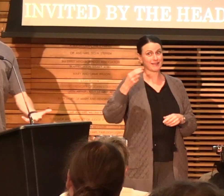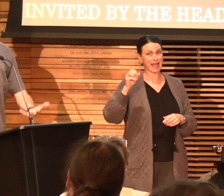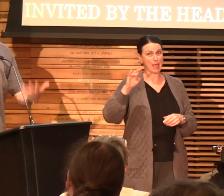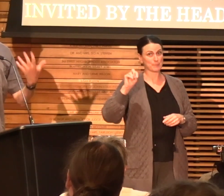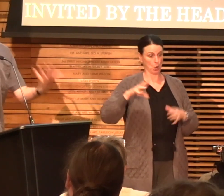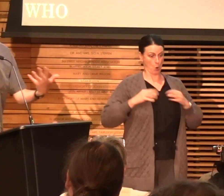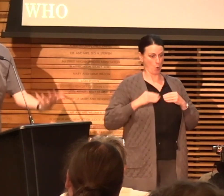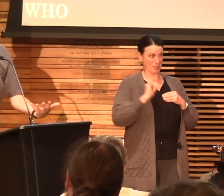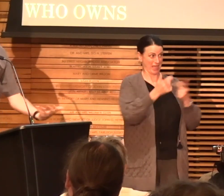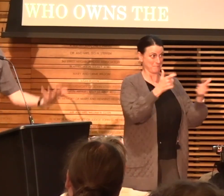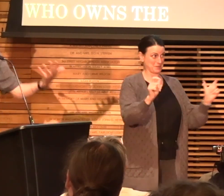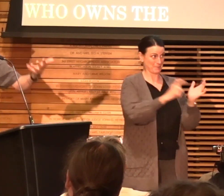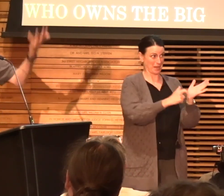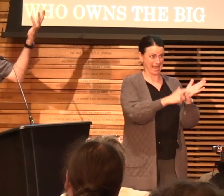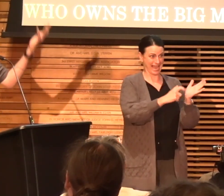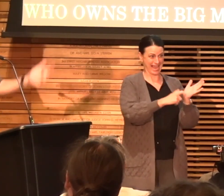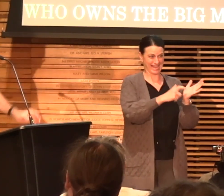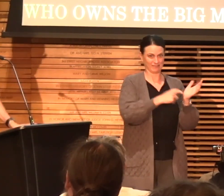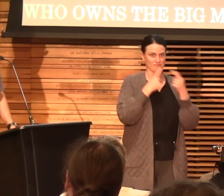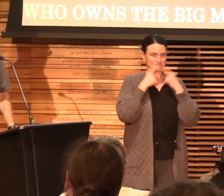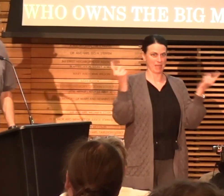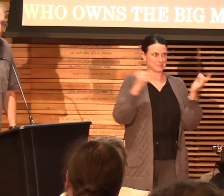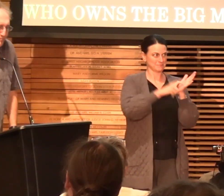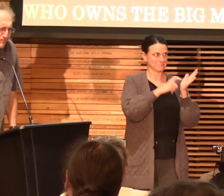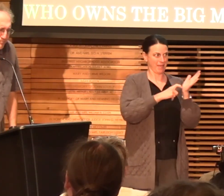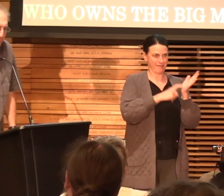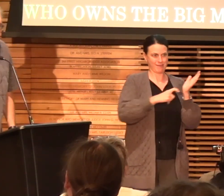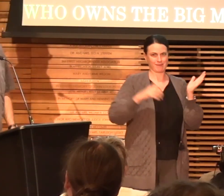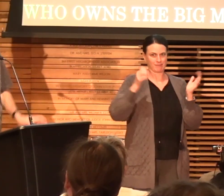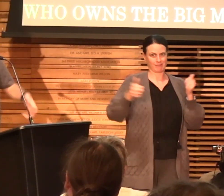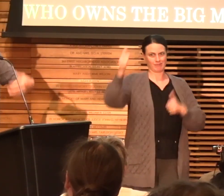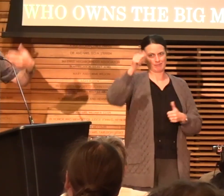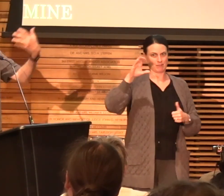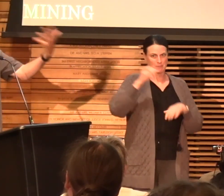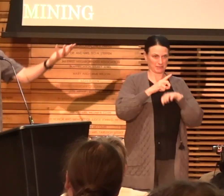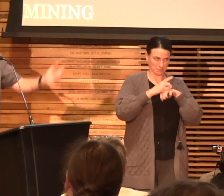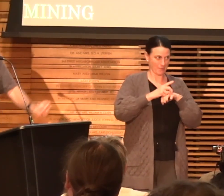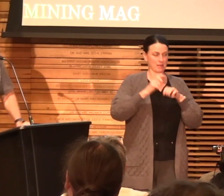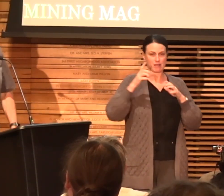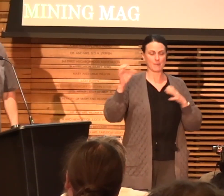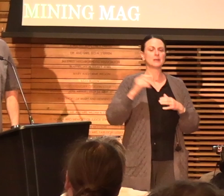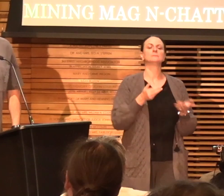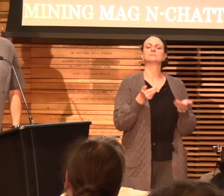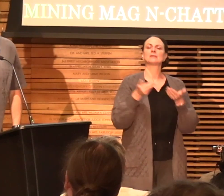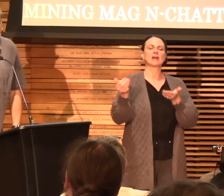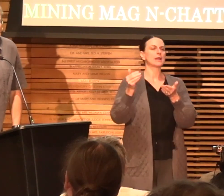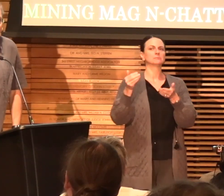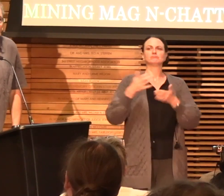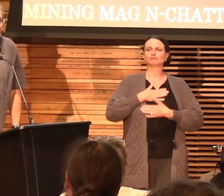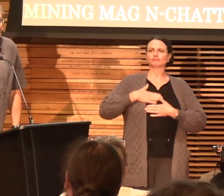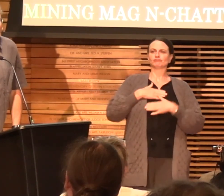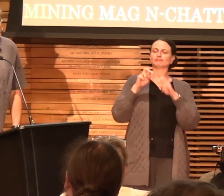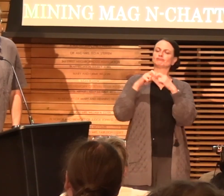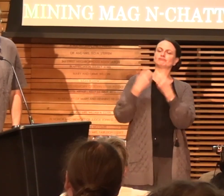who's the biggest gold-mining magnate in the world, she's invited to tea with Oppenheimer